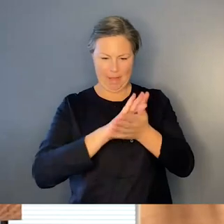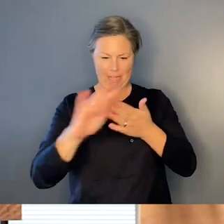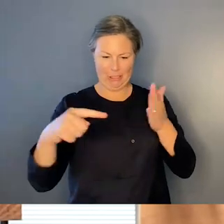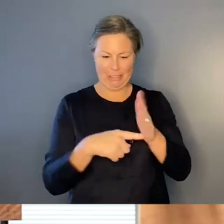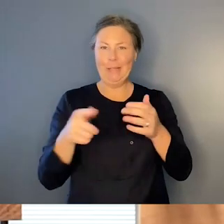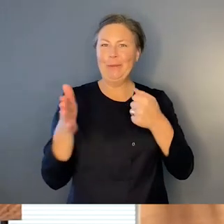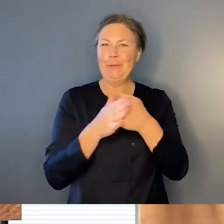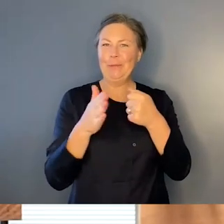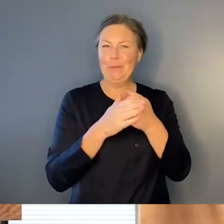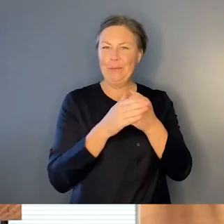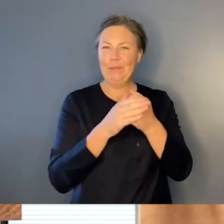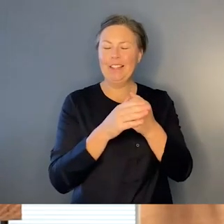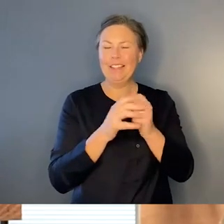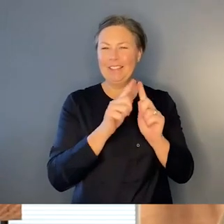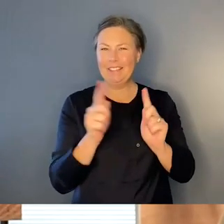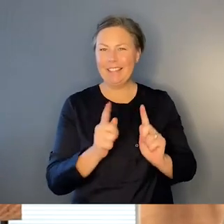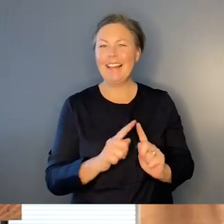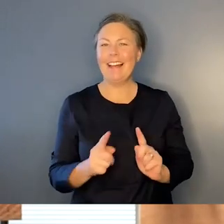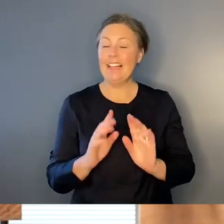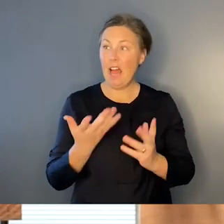Are there any risks in MHT?